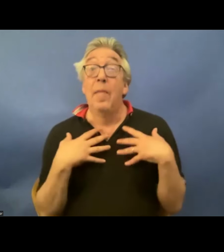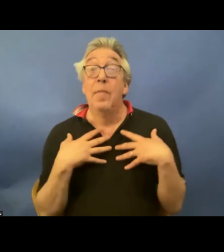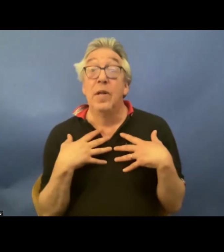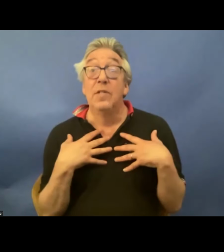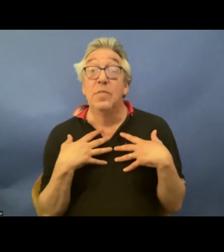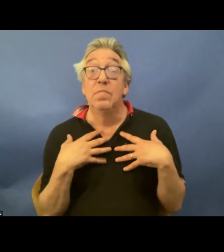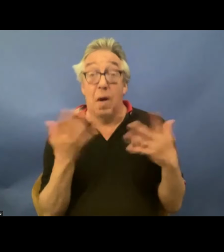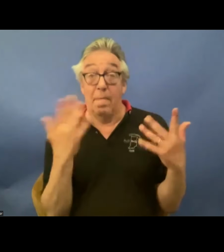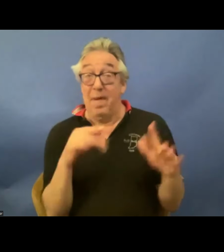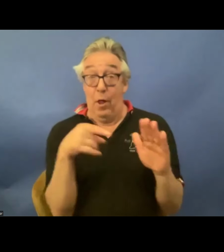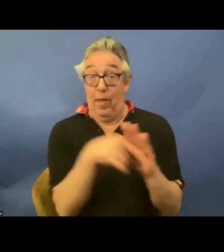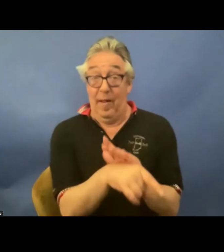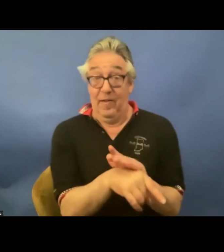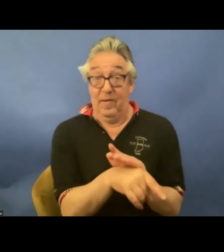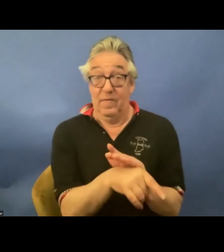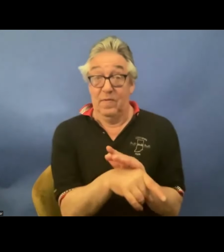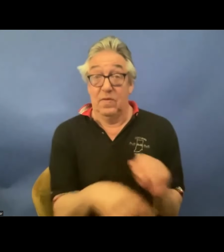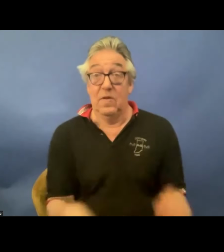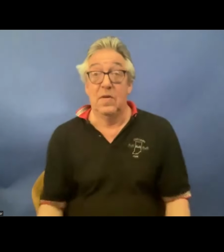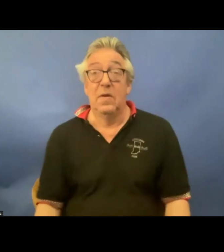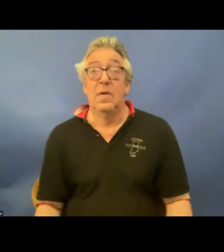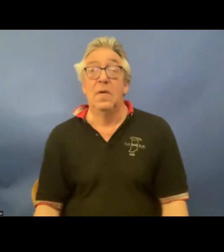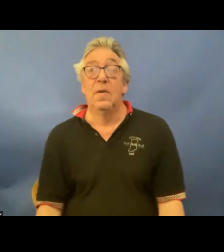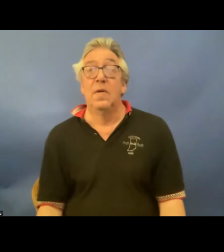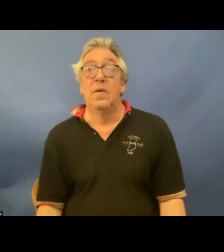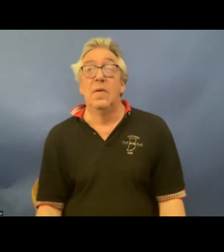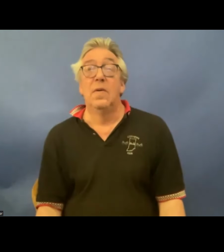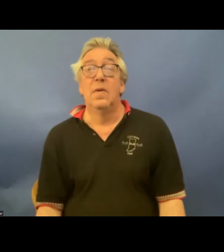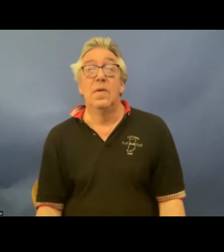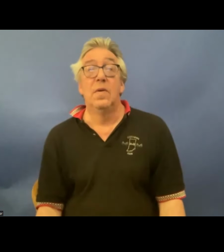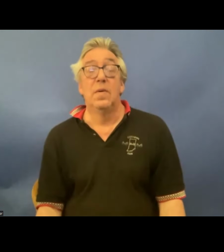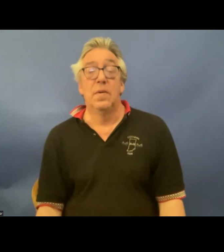So, this is just one example of how a pledge can make a change.